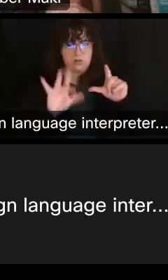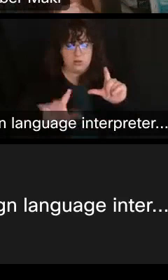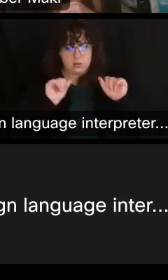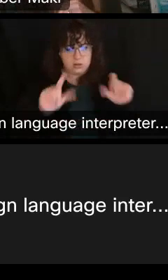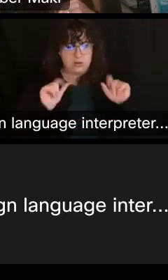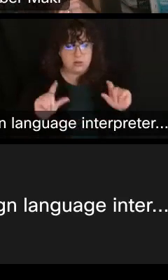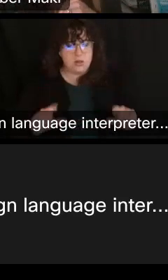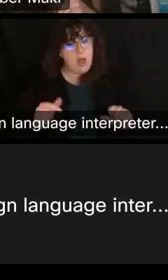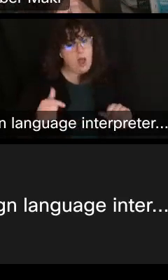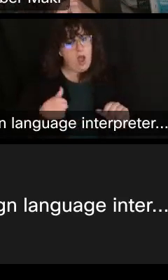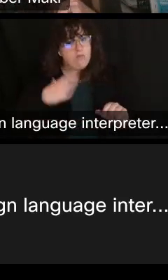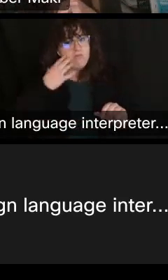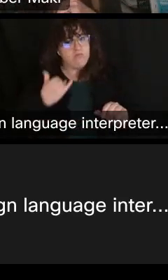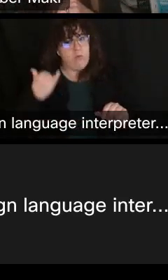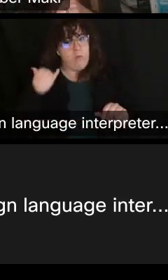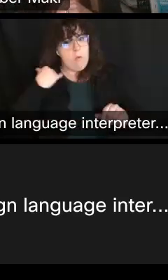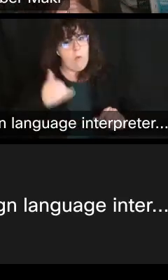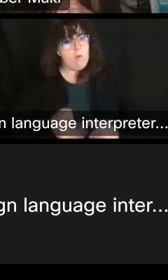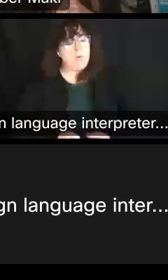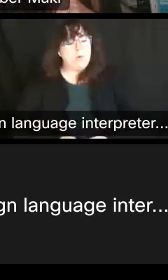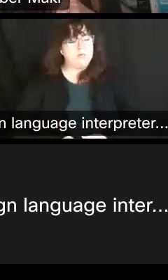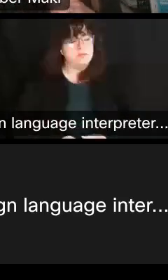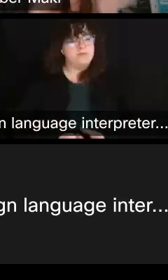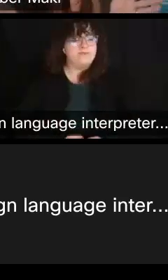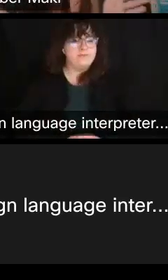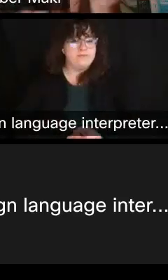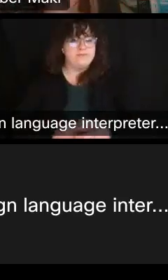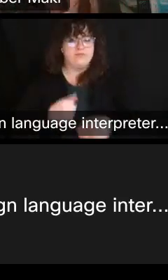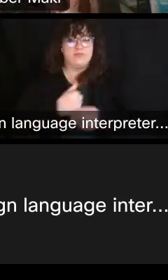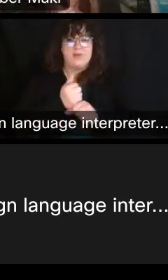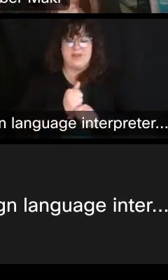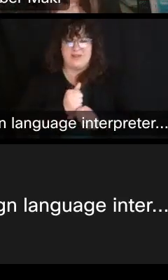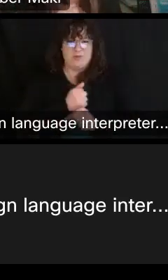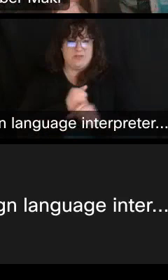to try to save waiver case managers as much time and trouble as possible.